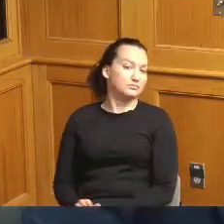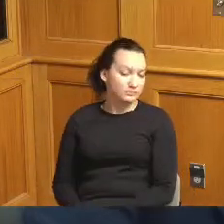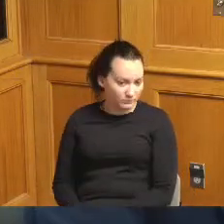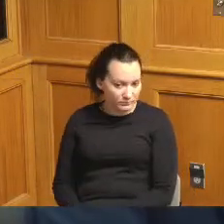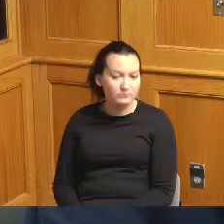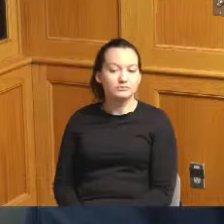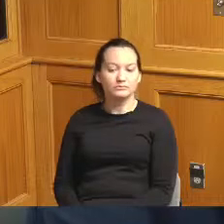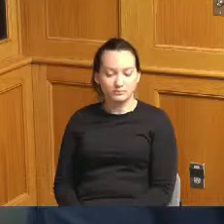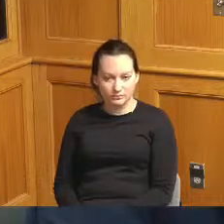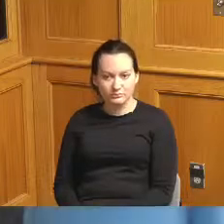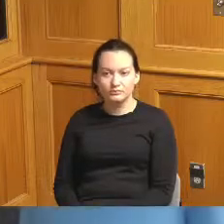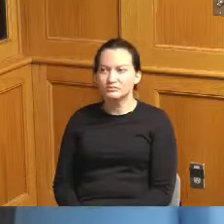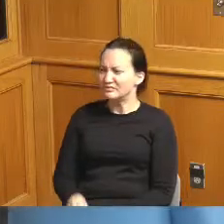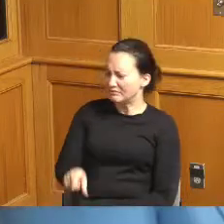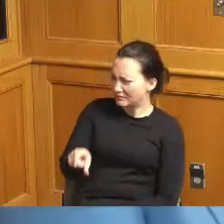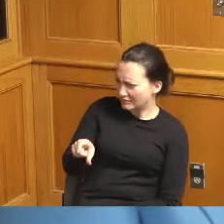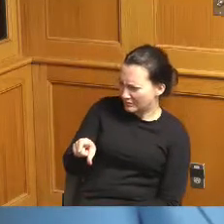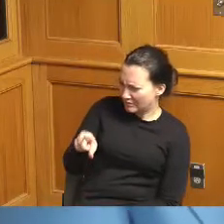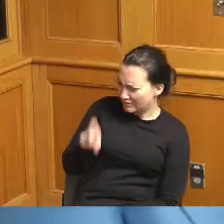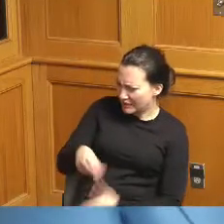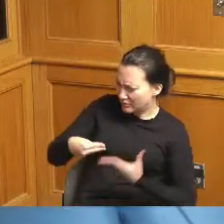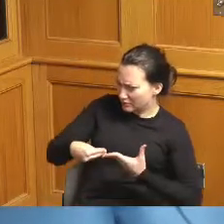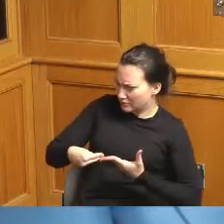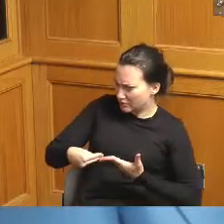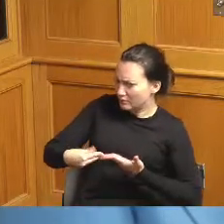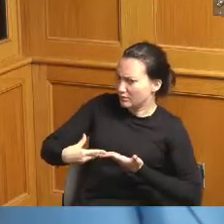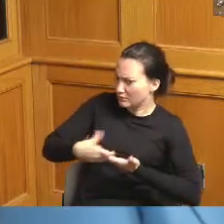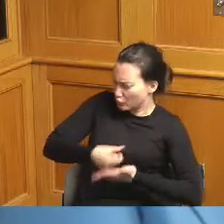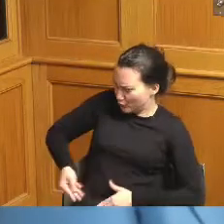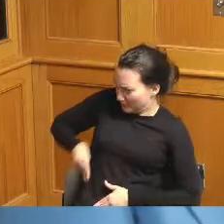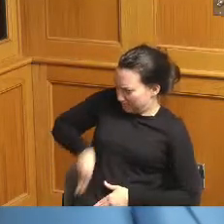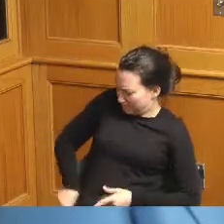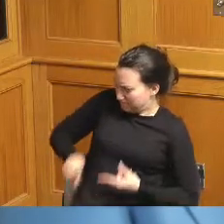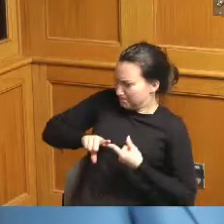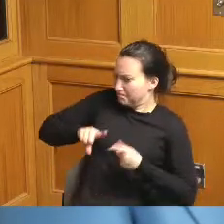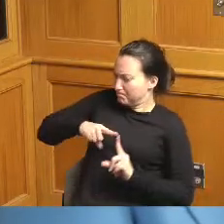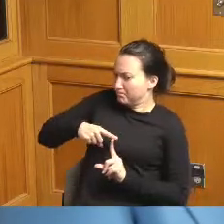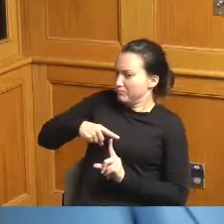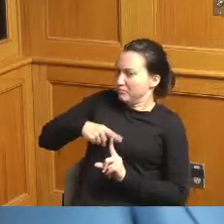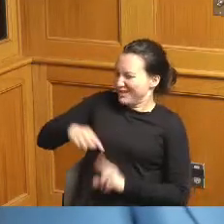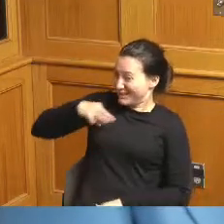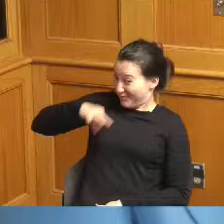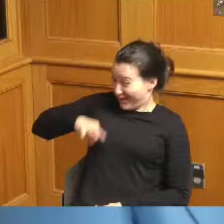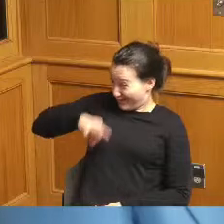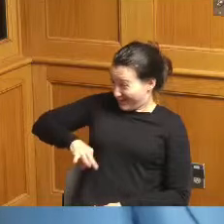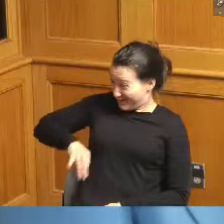so you're thinking the compensation and the benefits package is what you're hopeful is